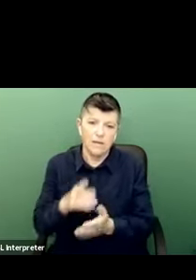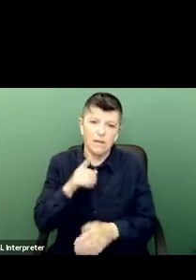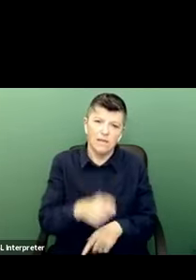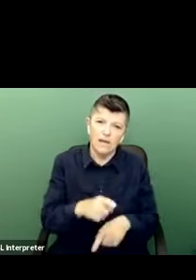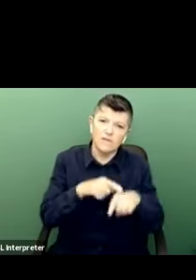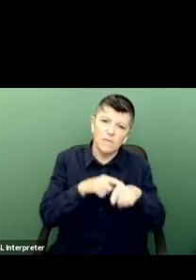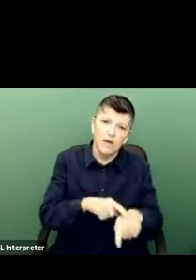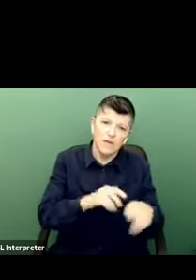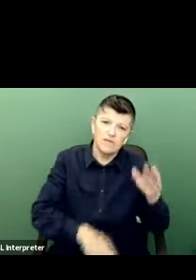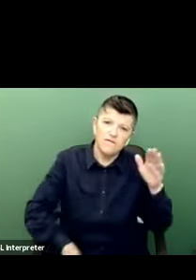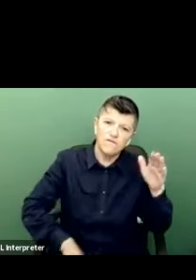nonsense and natural and